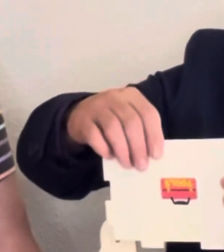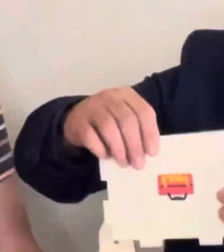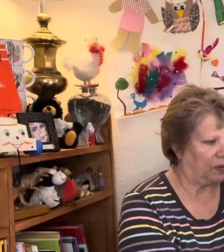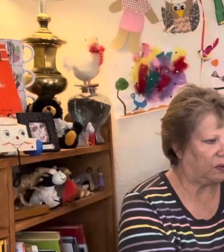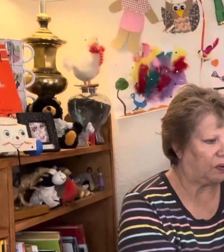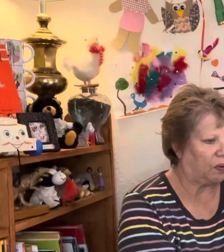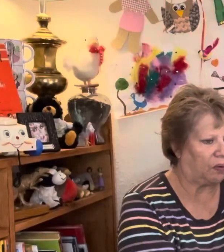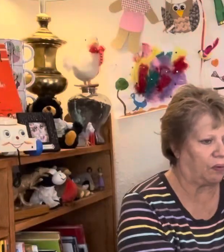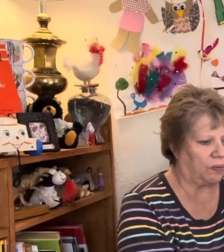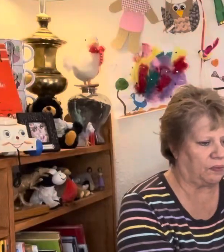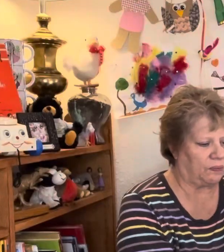You know what? Mistakes were made.